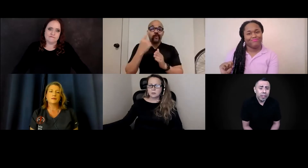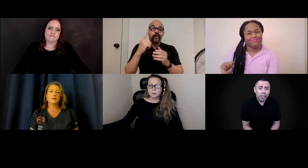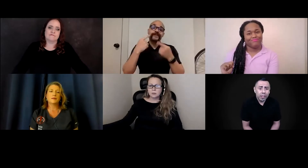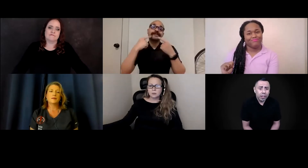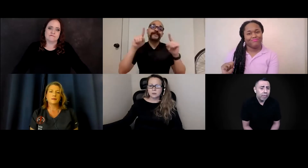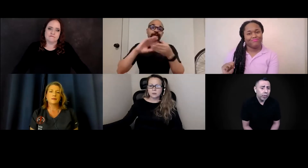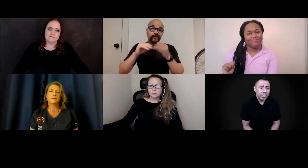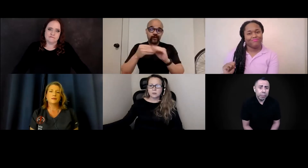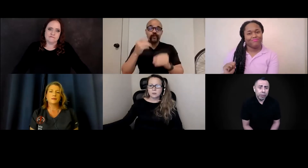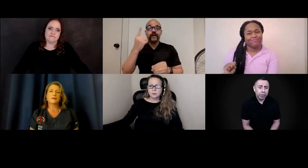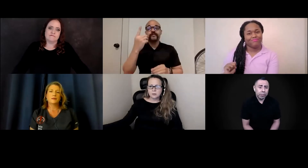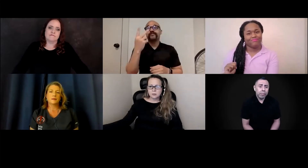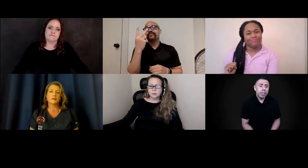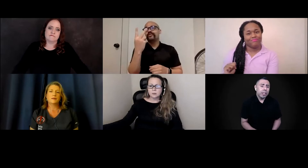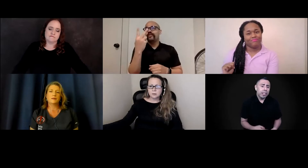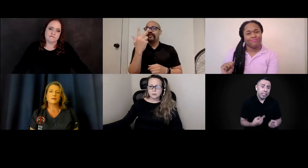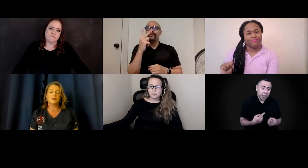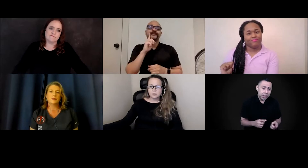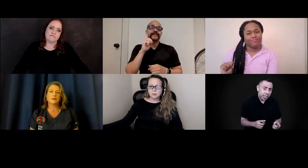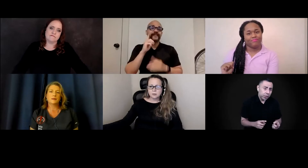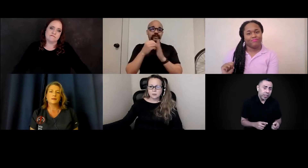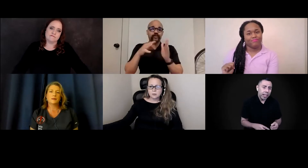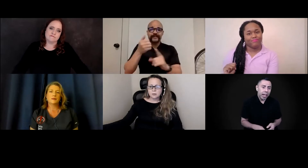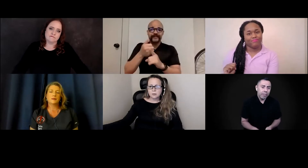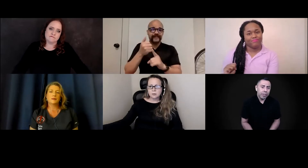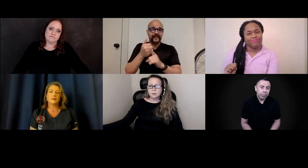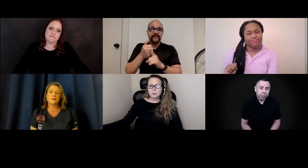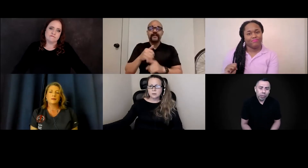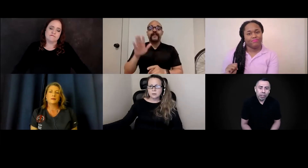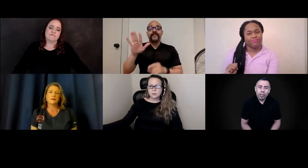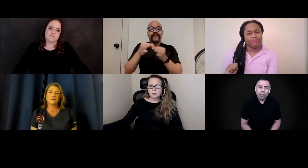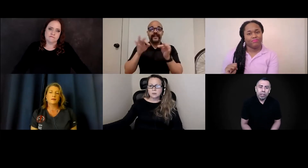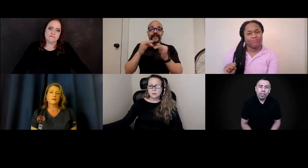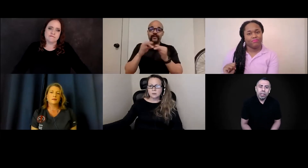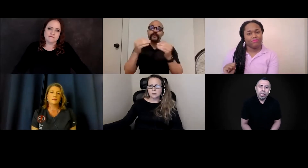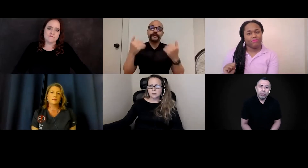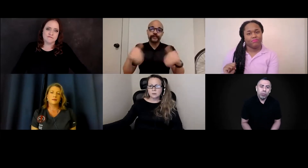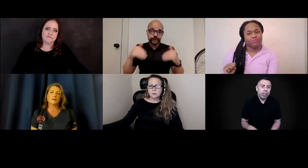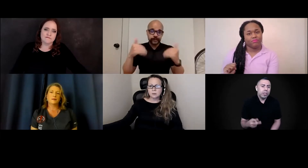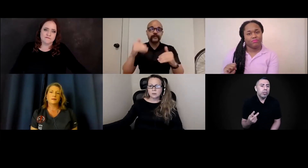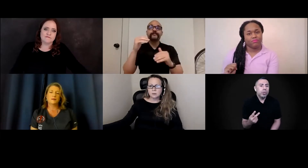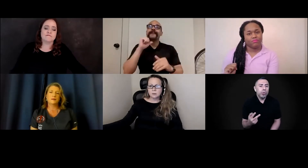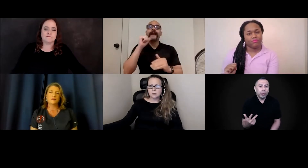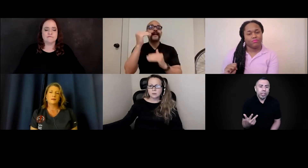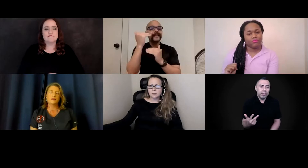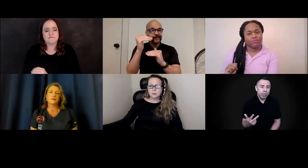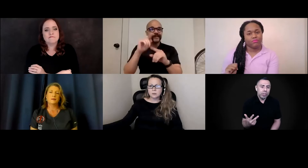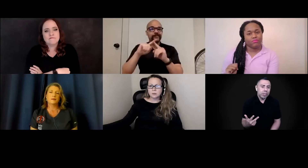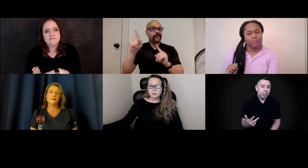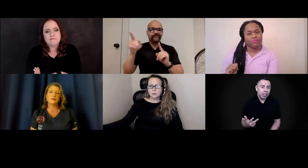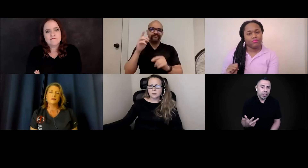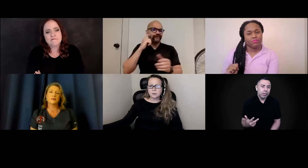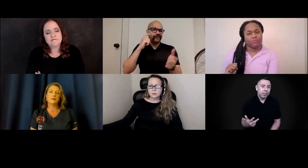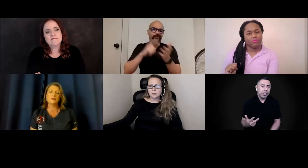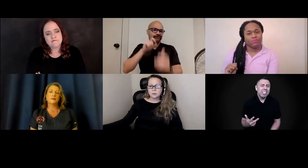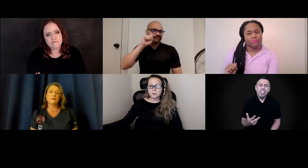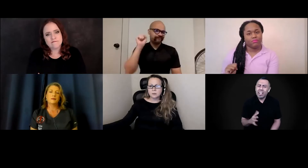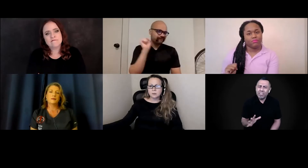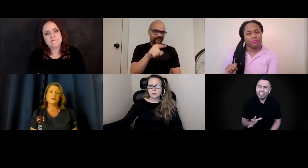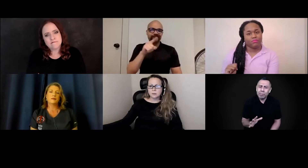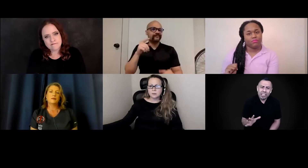For example, a success story that I have is one with two or three deaf students, not having